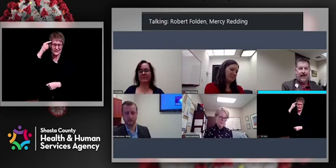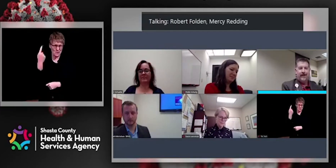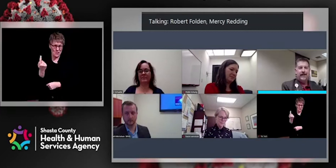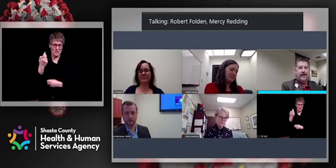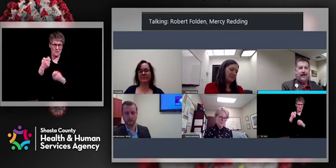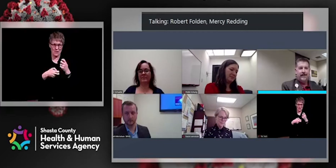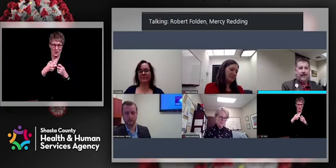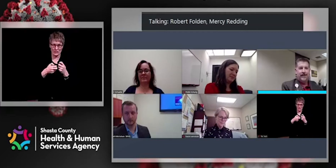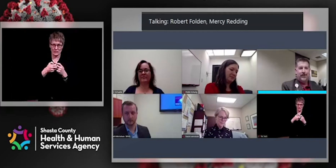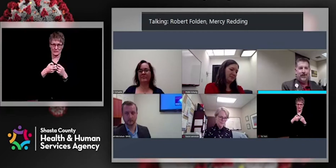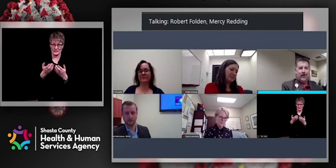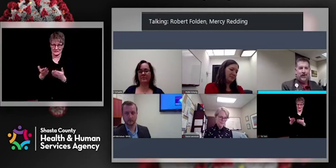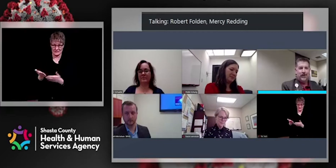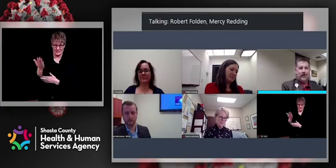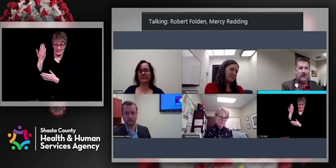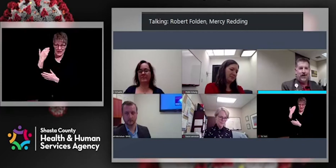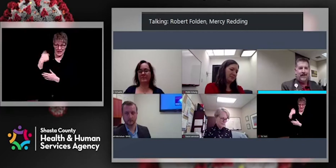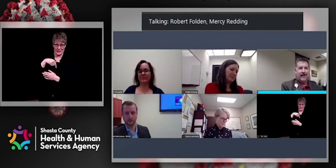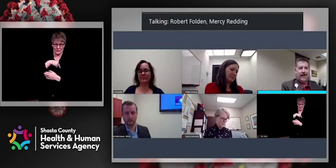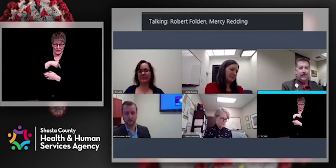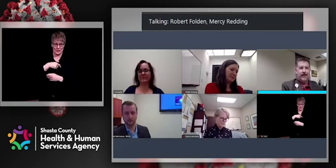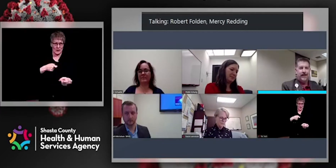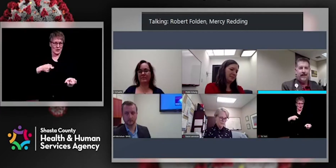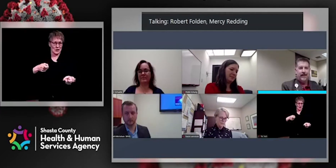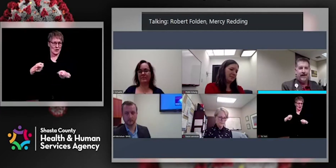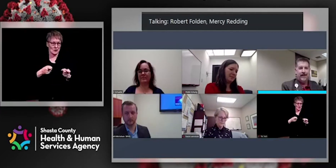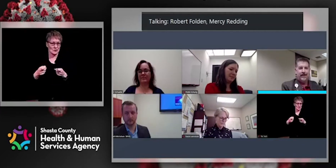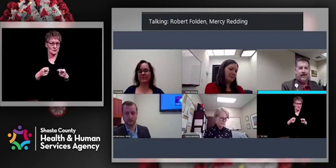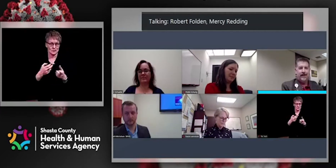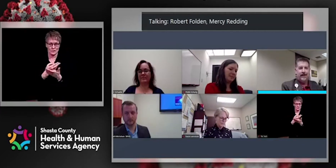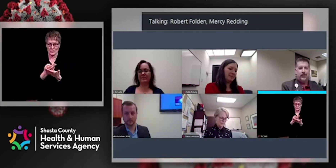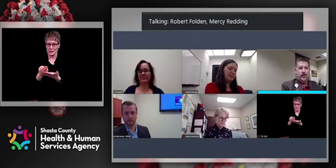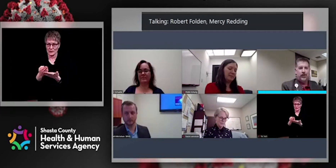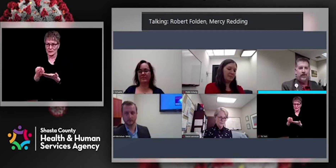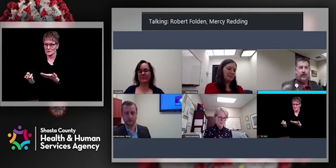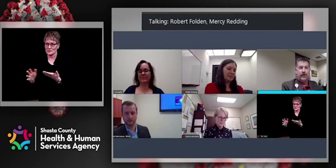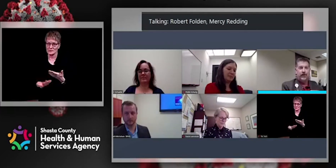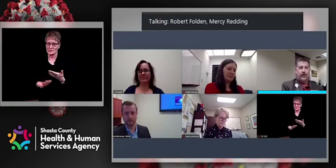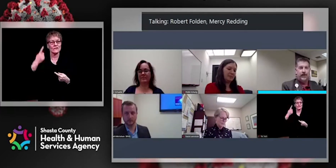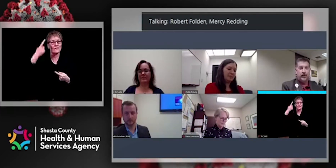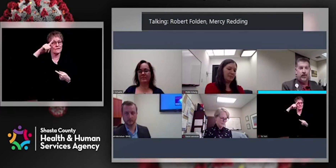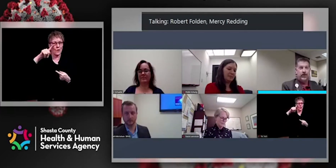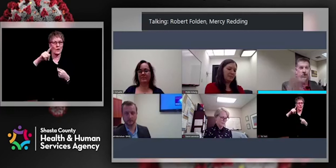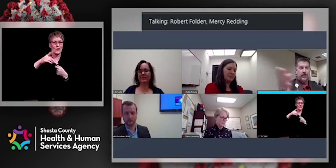county, the resources across the county, and now the state has sort of moved to this regional,